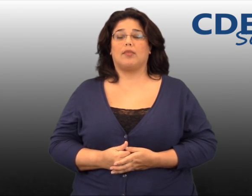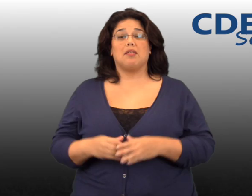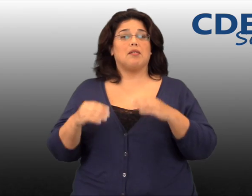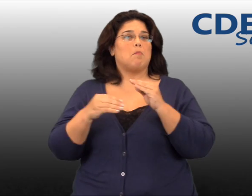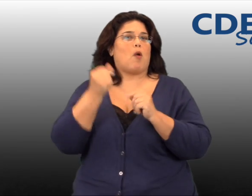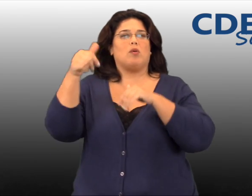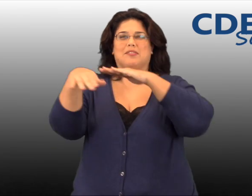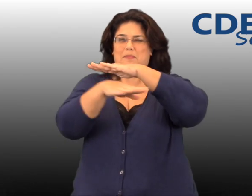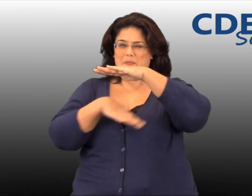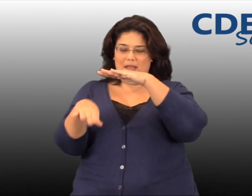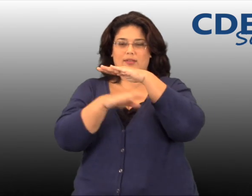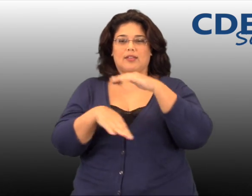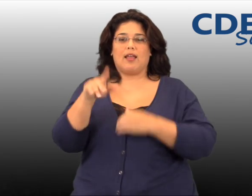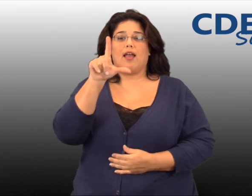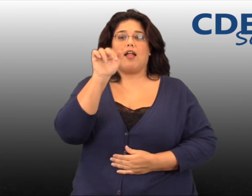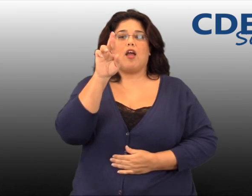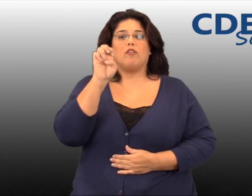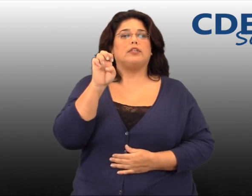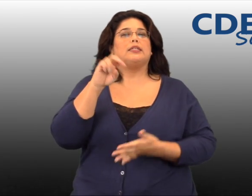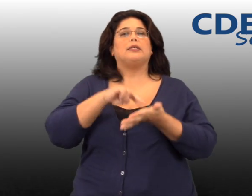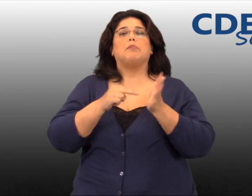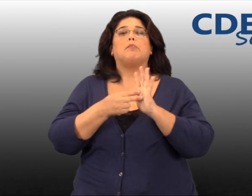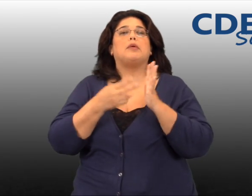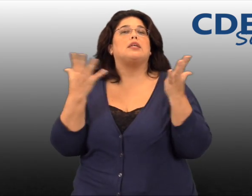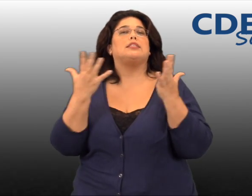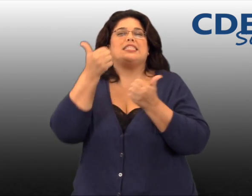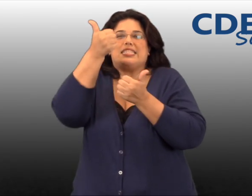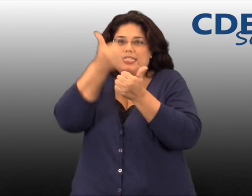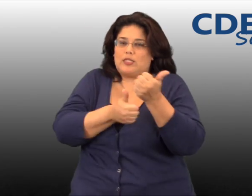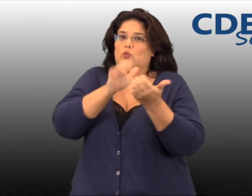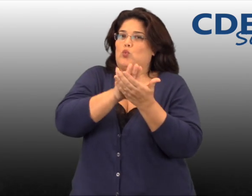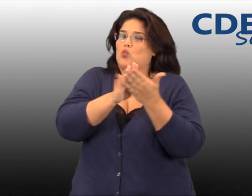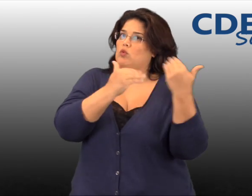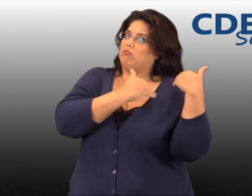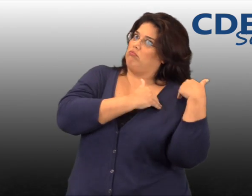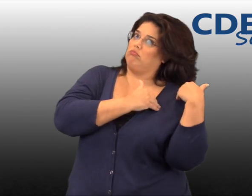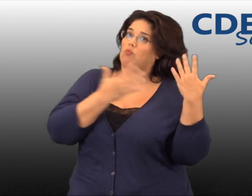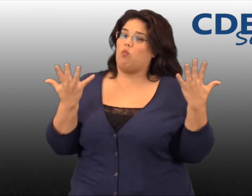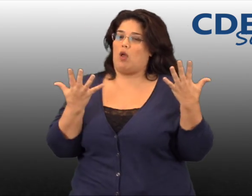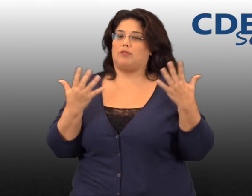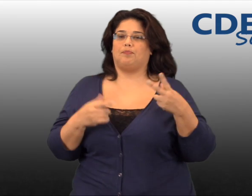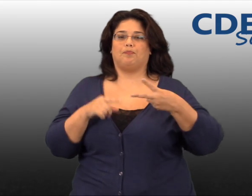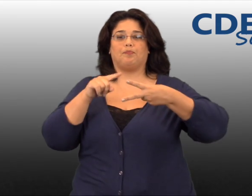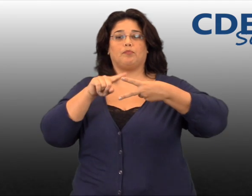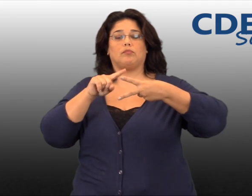At its most basic level, “LRE” means that if an educational program can meet peers. Therefore, each school must ensure two things: